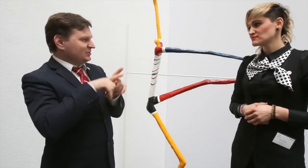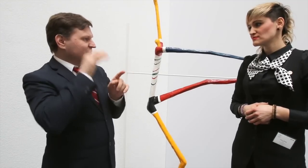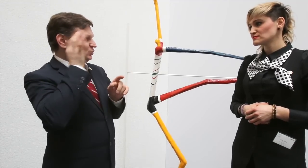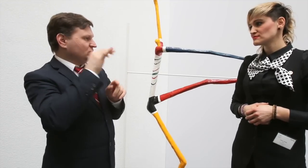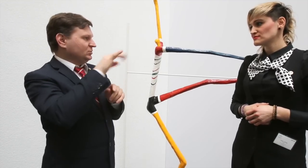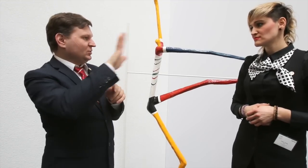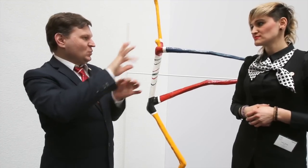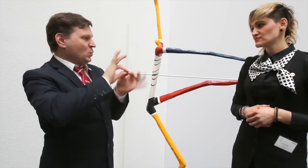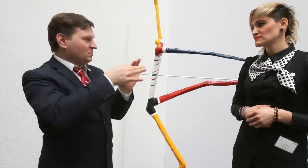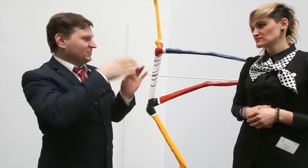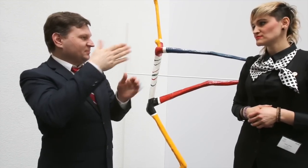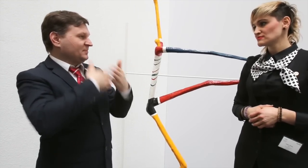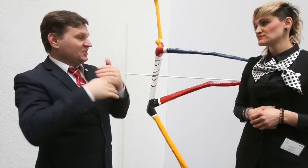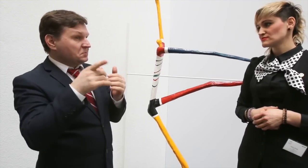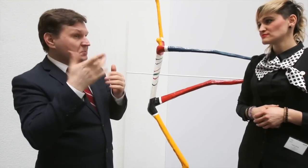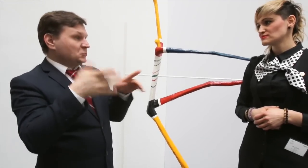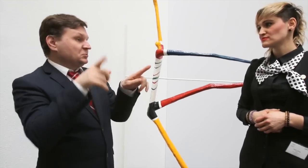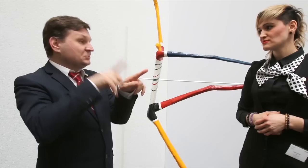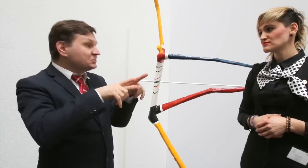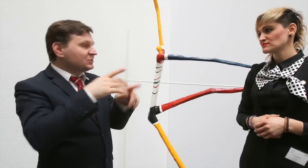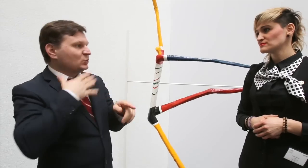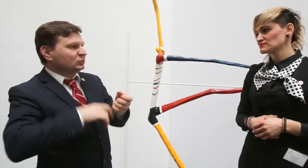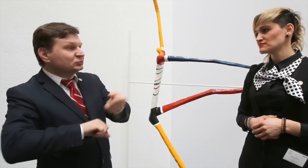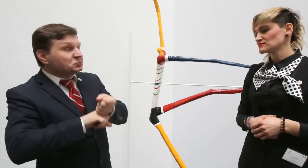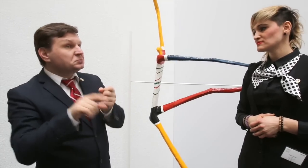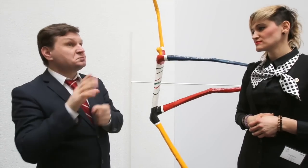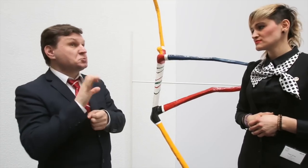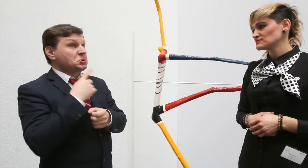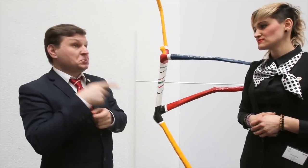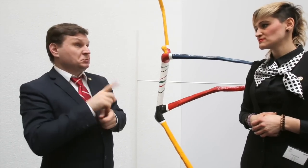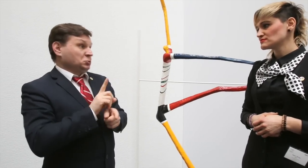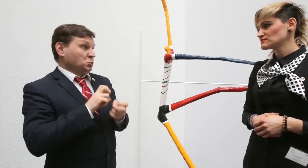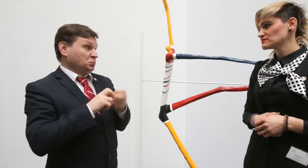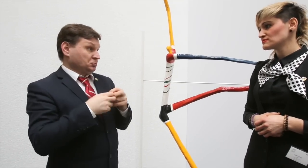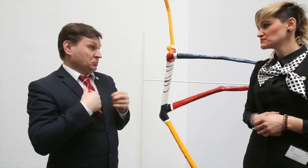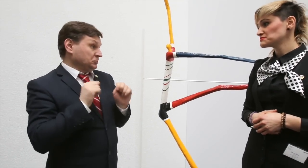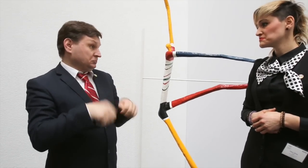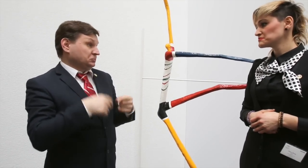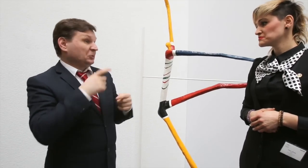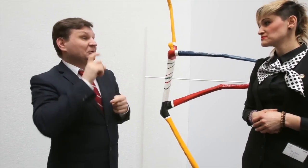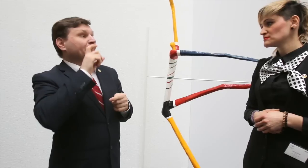for the Deaf in Argentina in 2018. Bach said there should not be a problem, and there must be a representative from ICSD